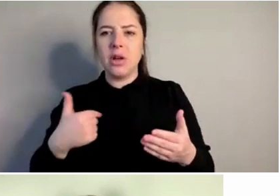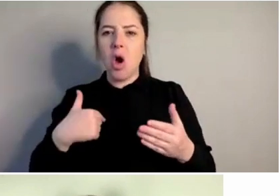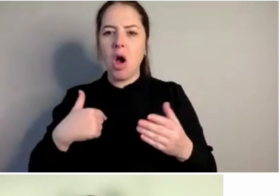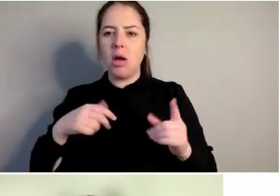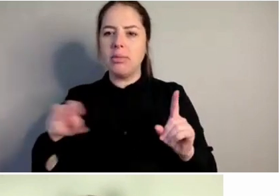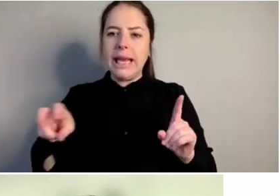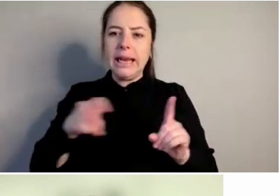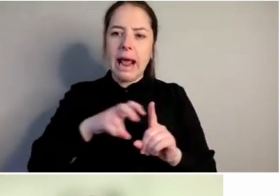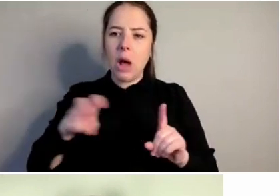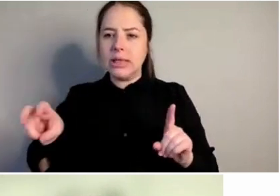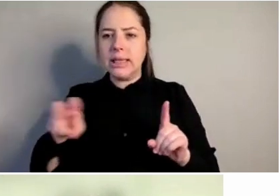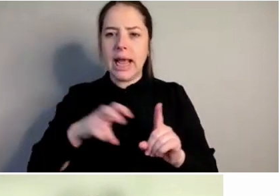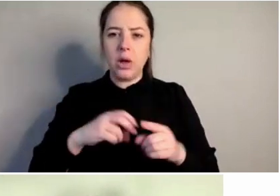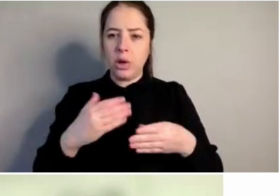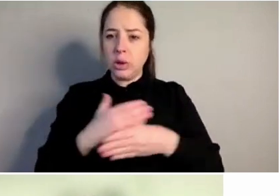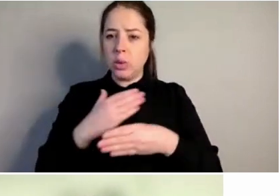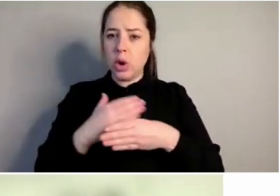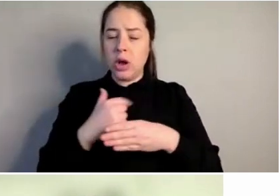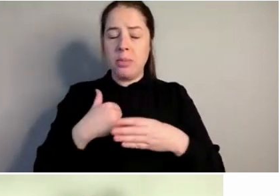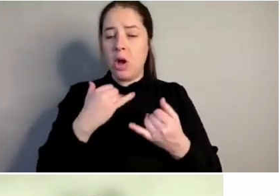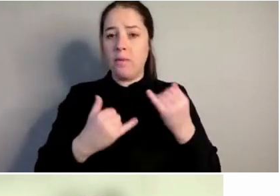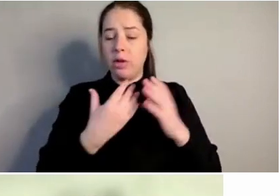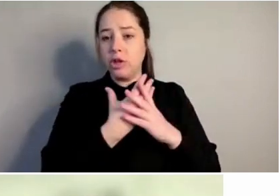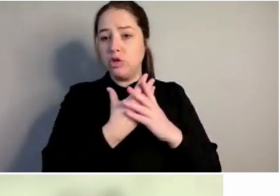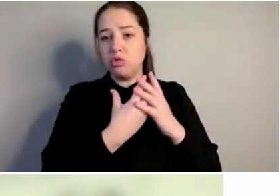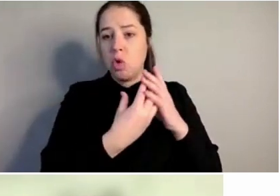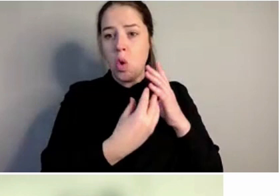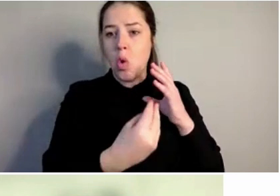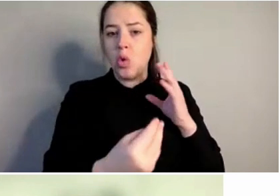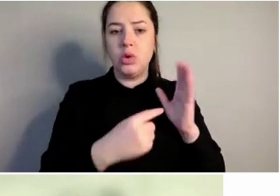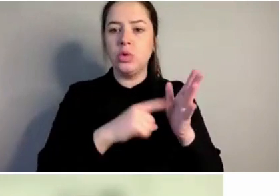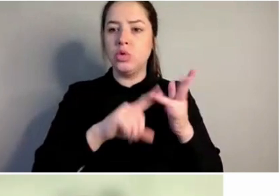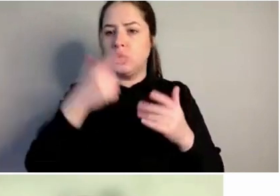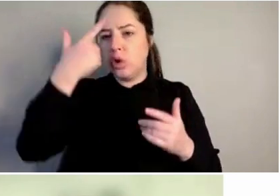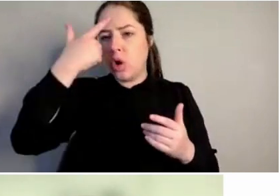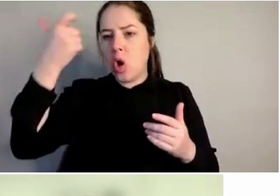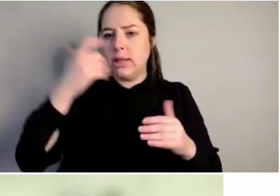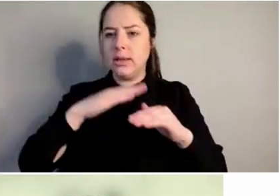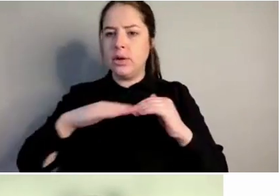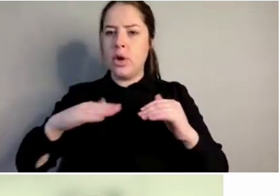but I'm very drawn to the idea of making a broader public contribution.